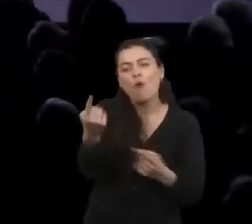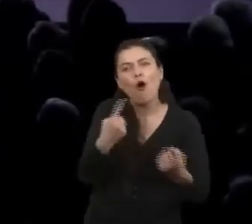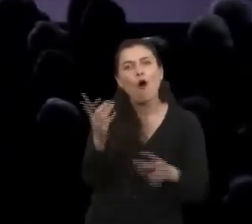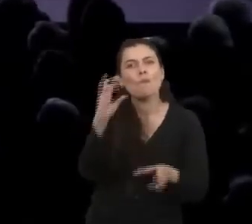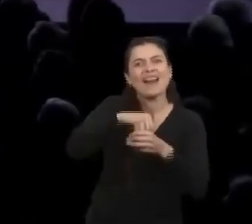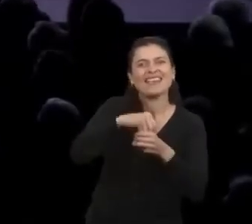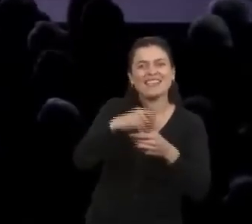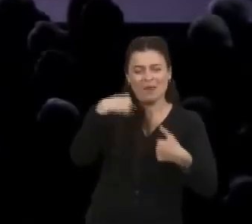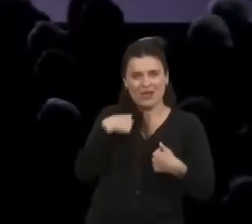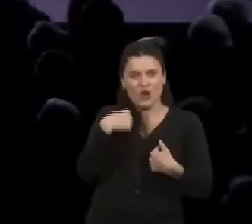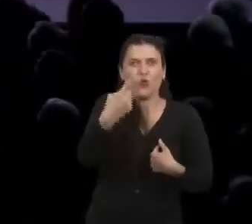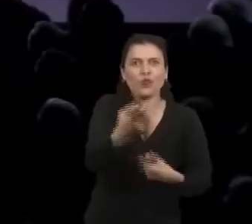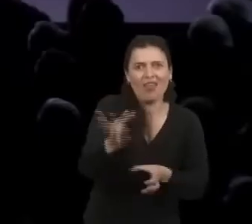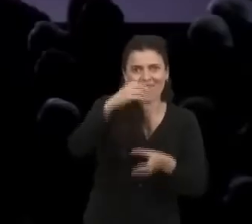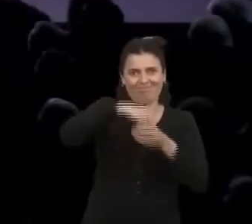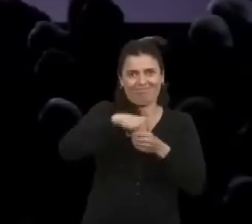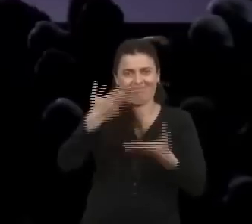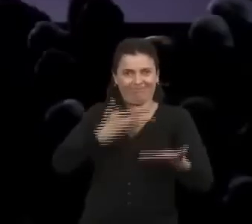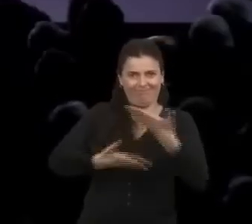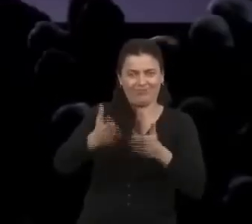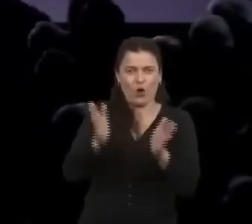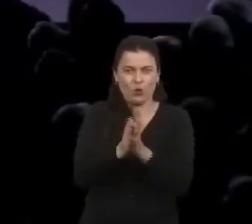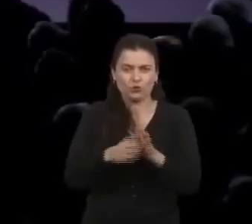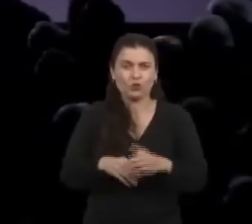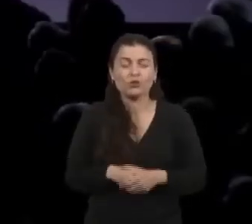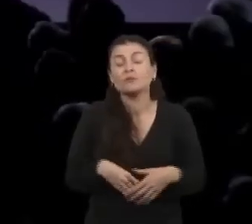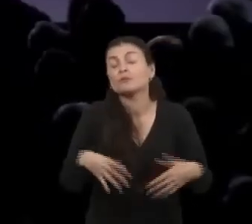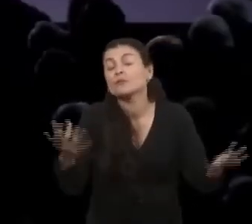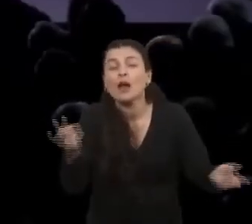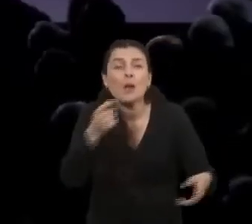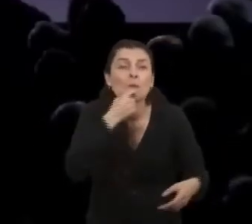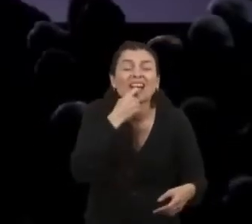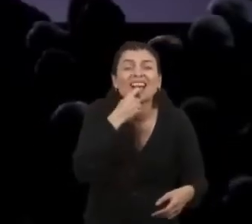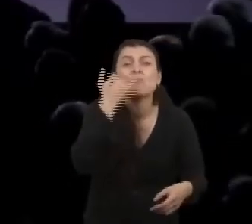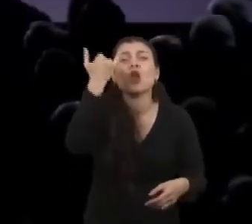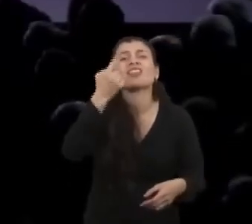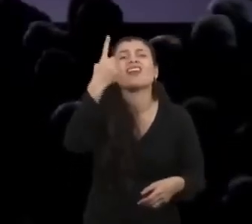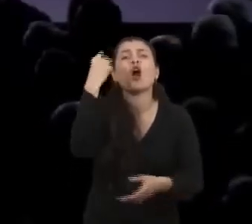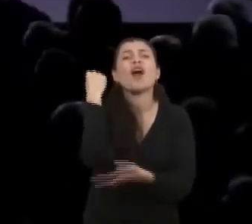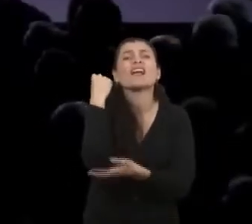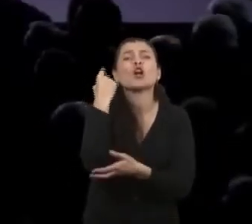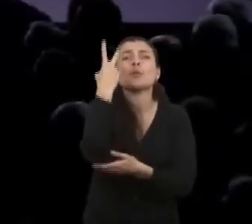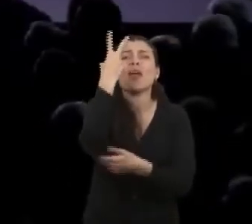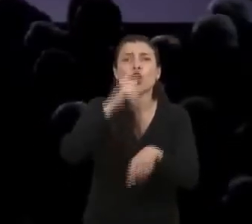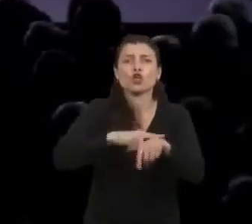Suppose I have an economy of two periods.